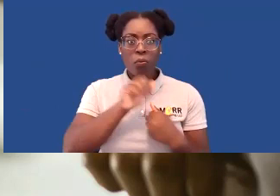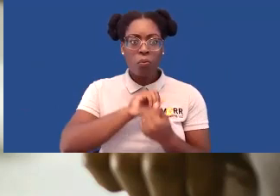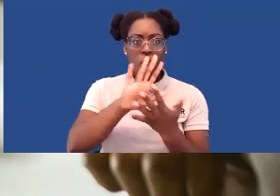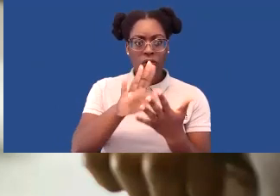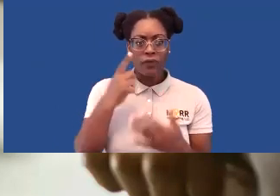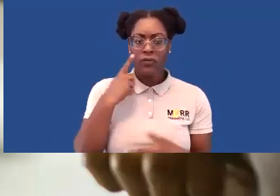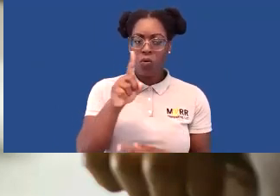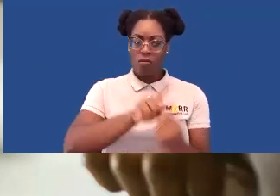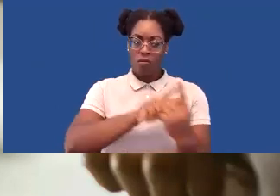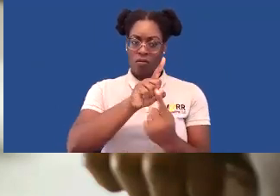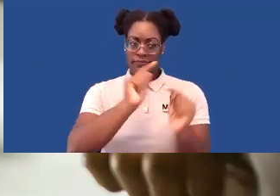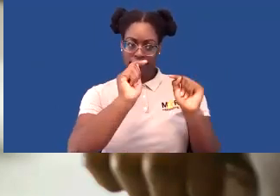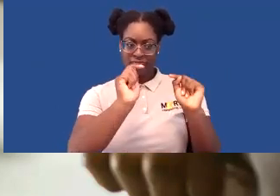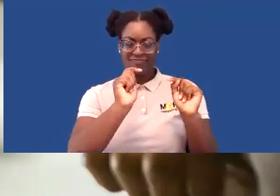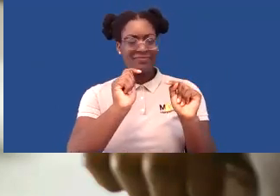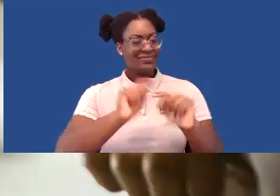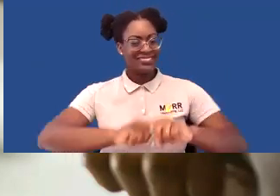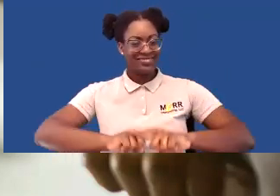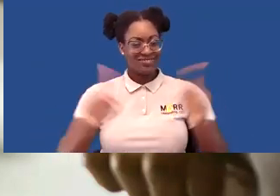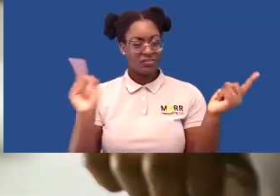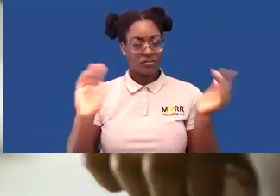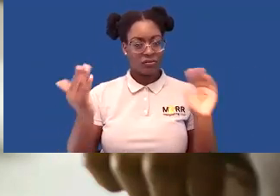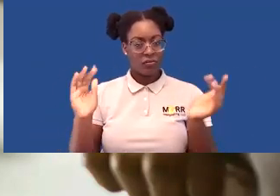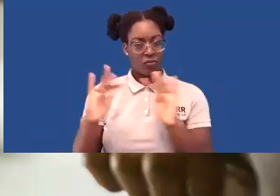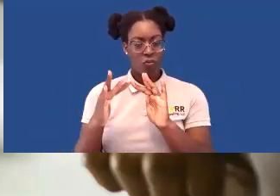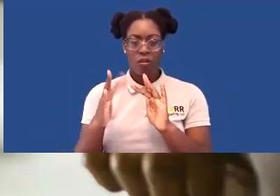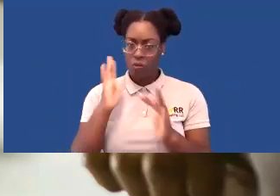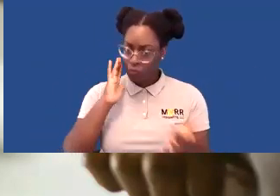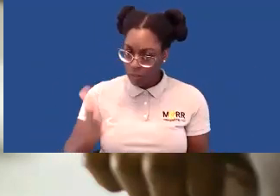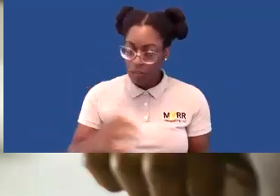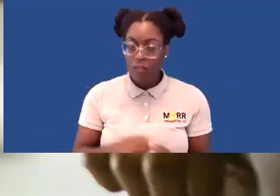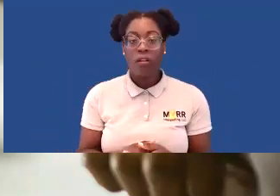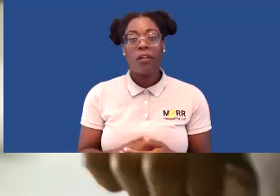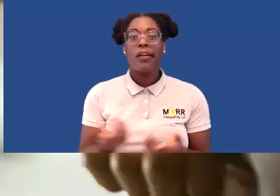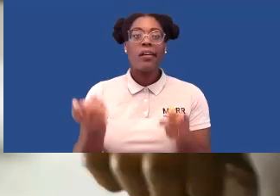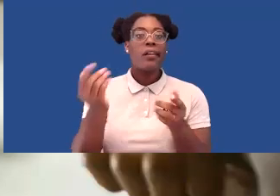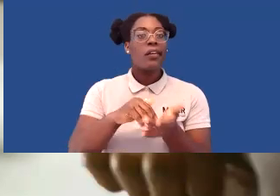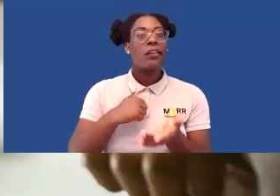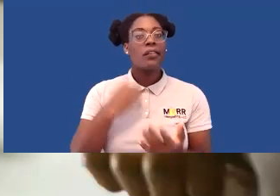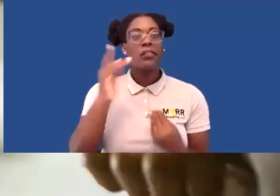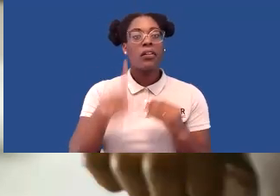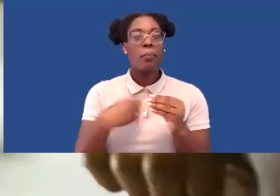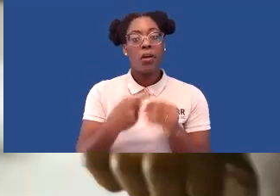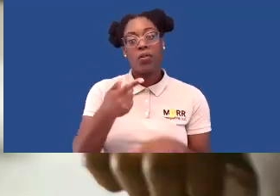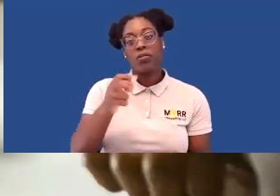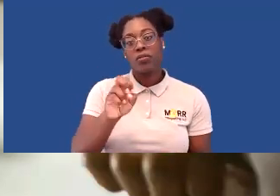In fact, again, I think about writing and I think about genres and how some students come to us